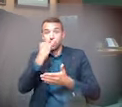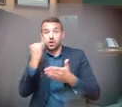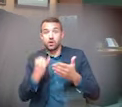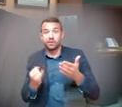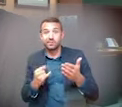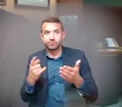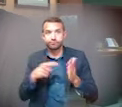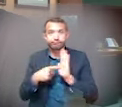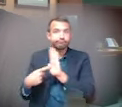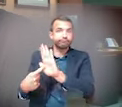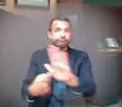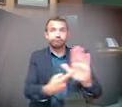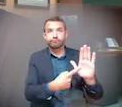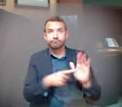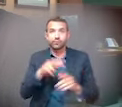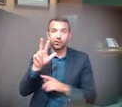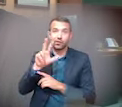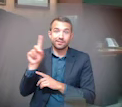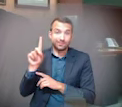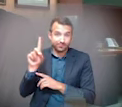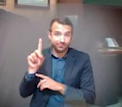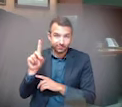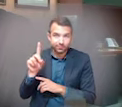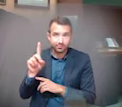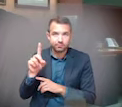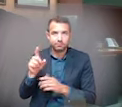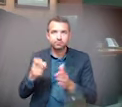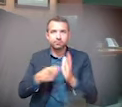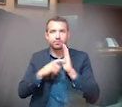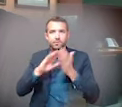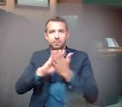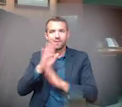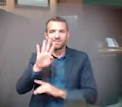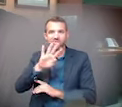to make tactile, kind of multiple 4D experiences in the museum environment.